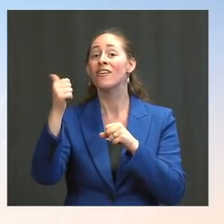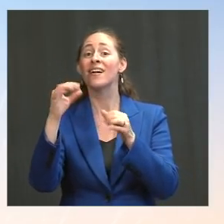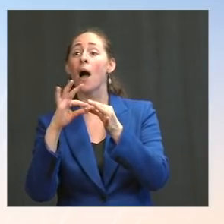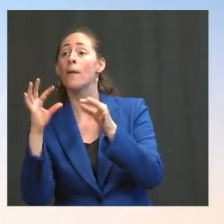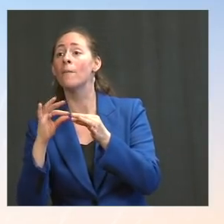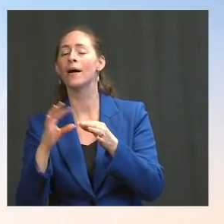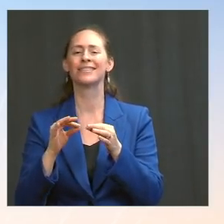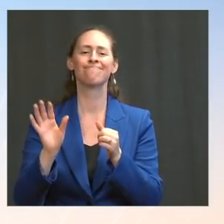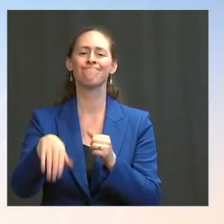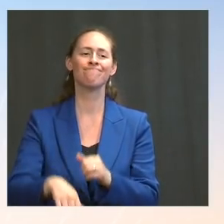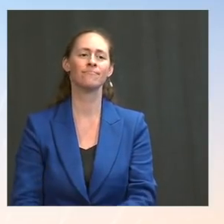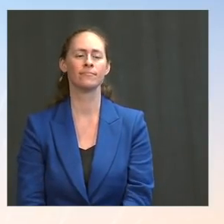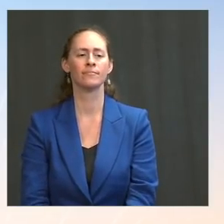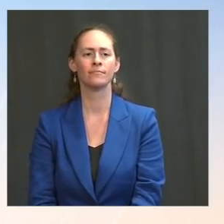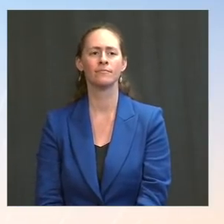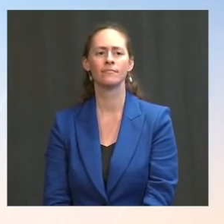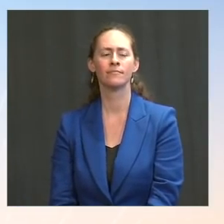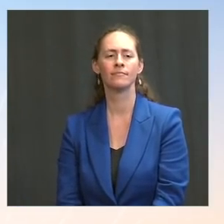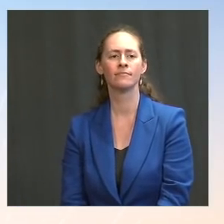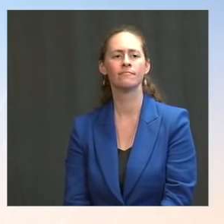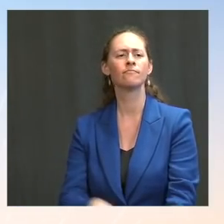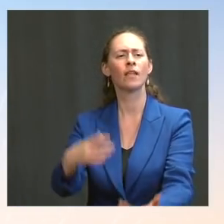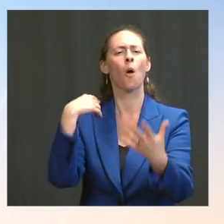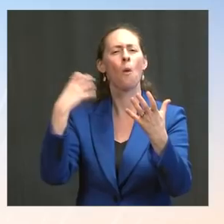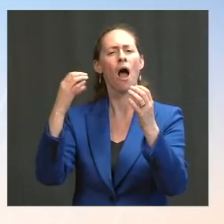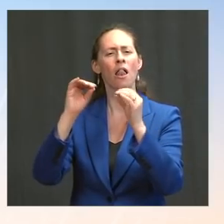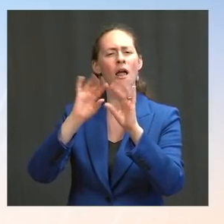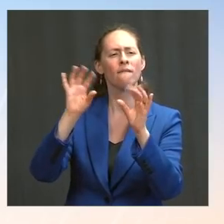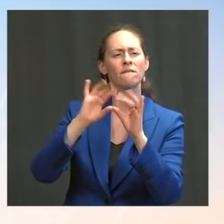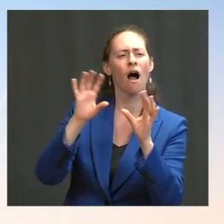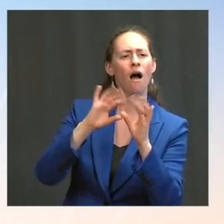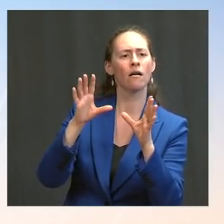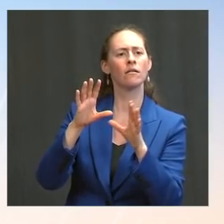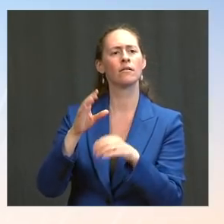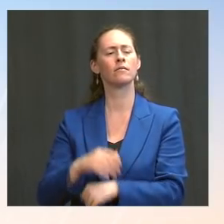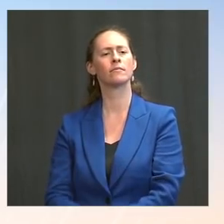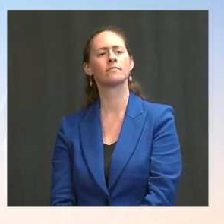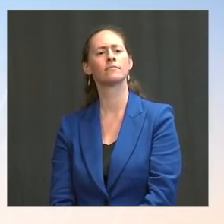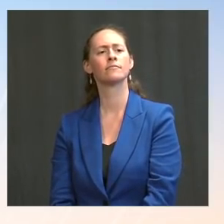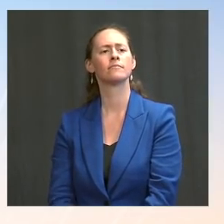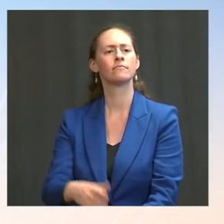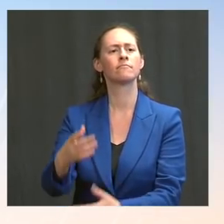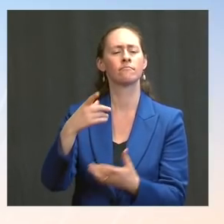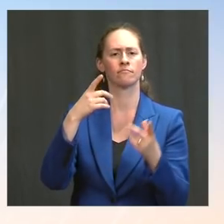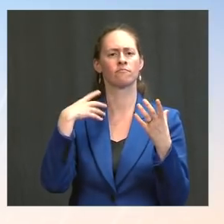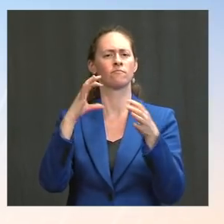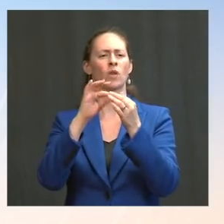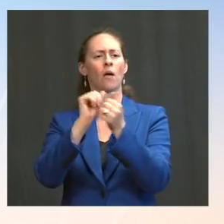I'm hoping to clarify the administration's position here on defunding the police. You say the President does not want to defund the police,